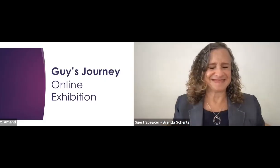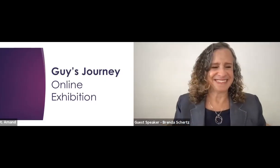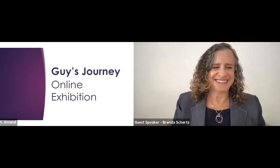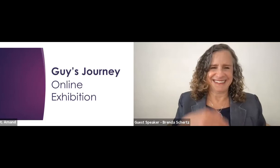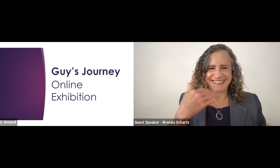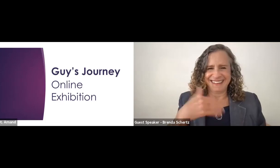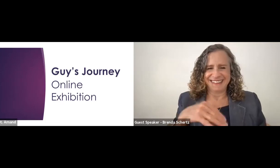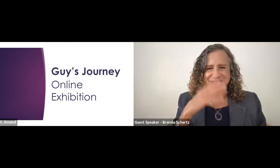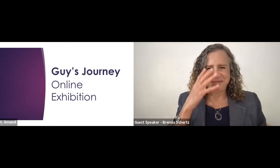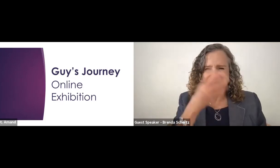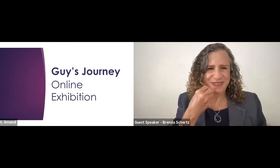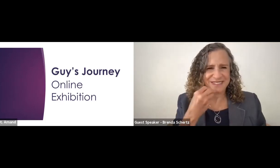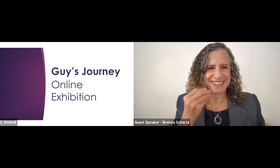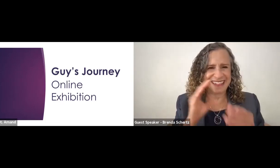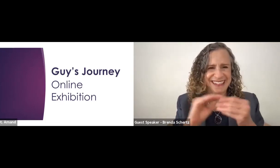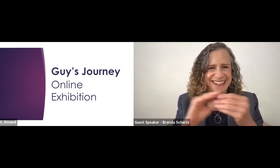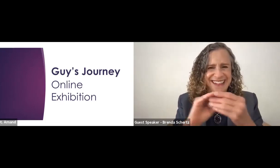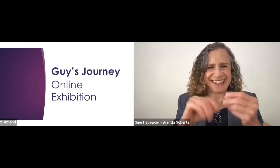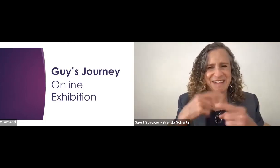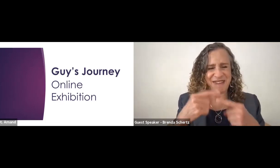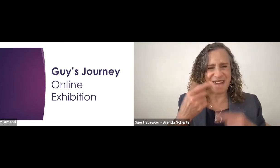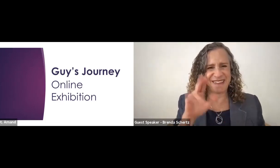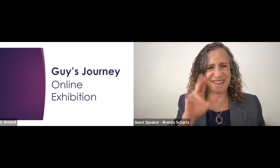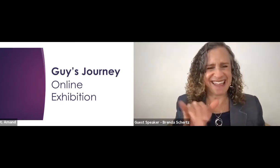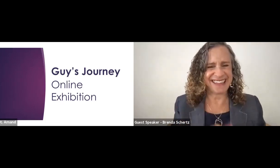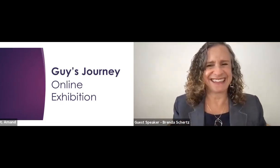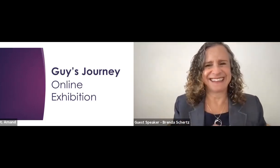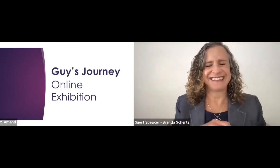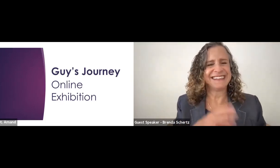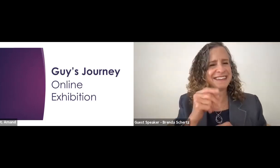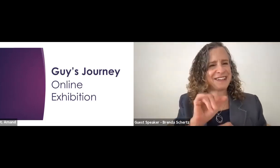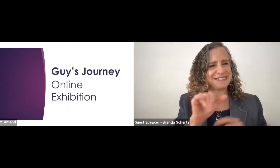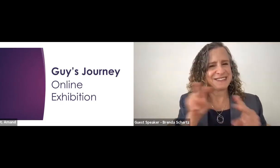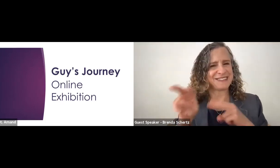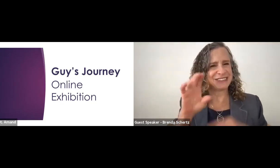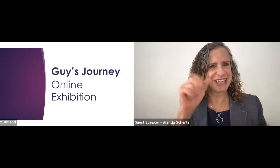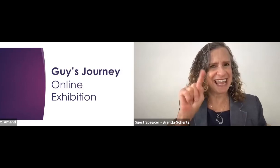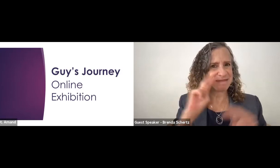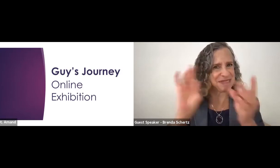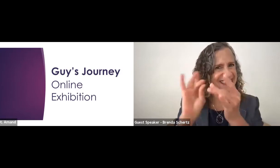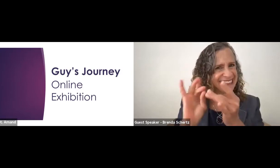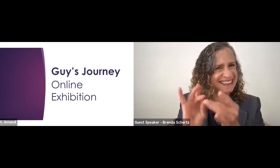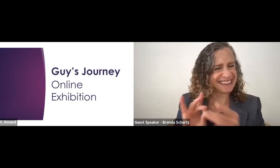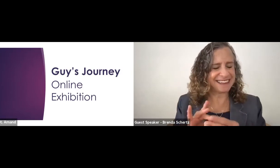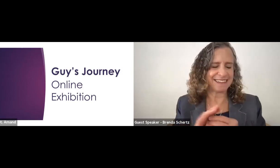Brenda: Hello, everyone. Hello, and thank you. Wow, what beautiful stories about Guy's life.